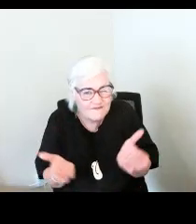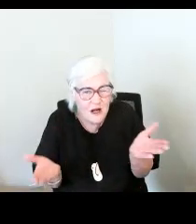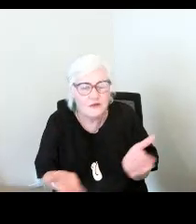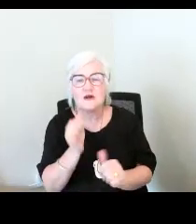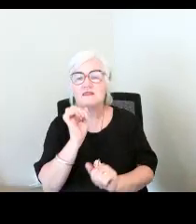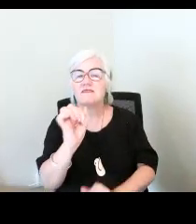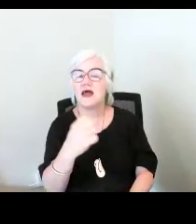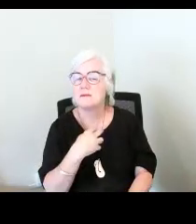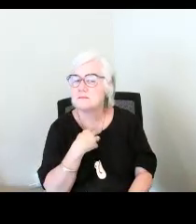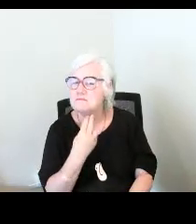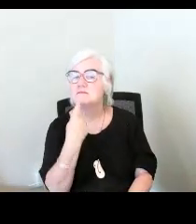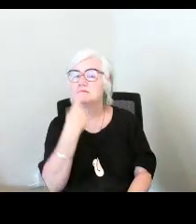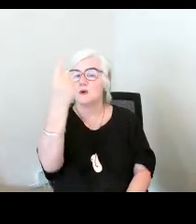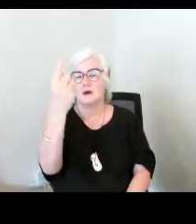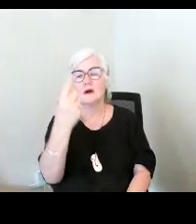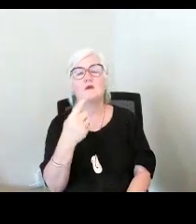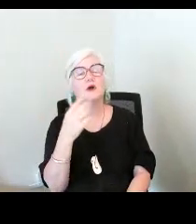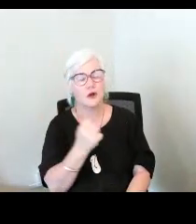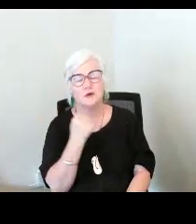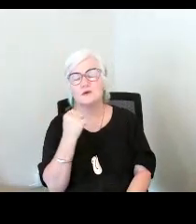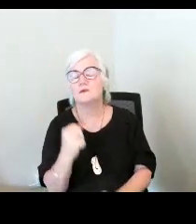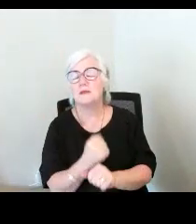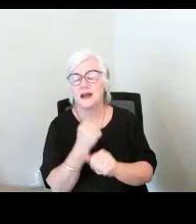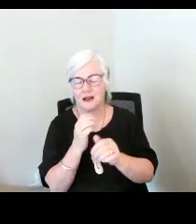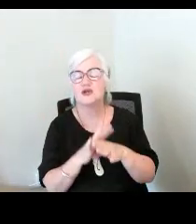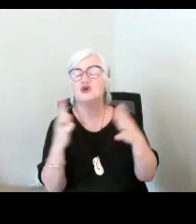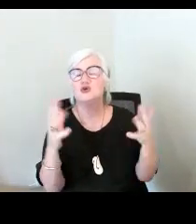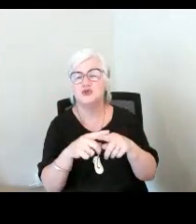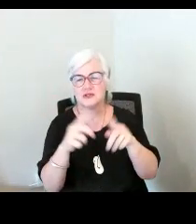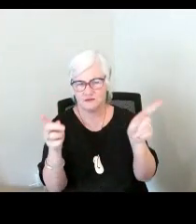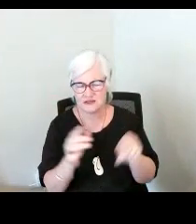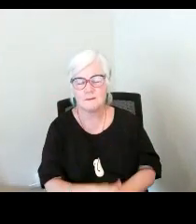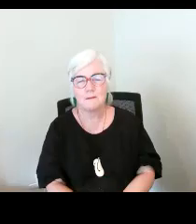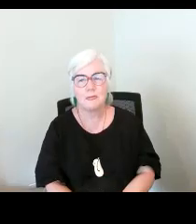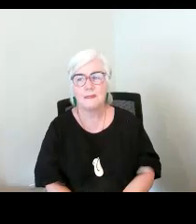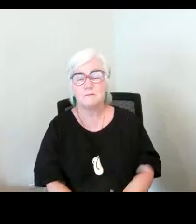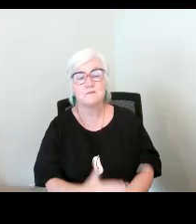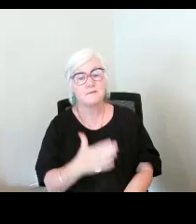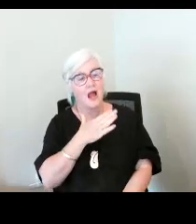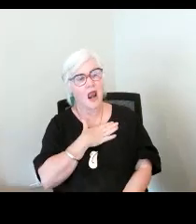to make so much of a difference. I really like making sure people feel safe, and are getting